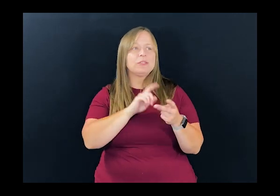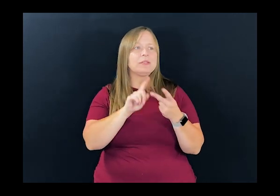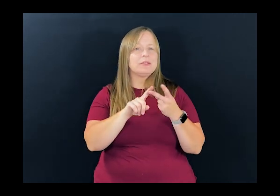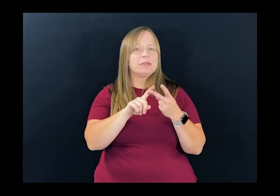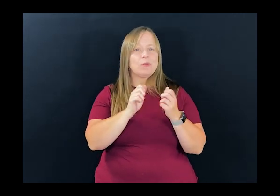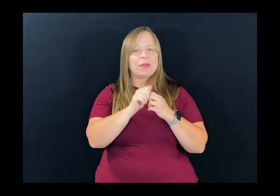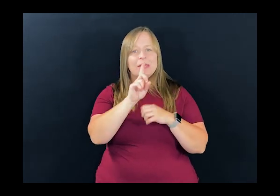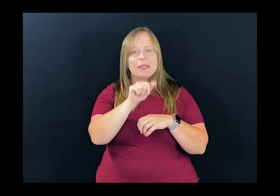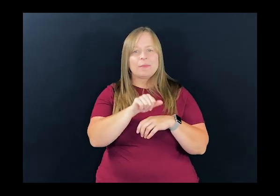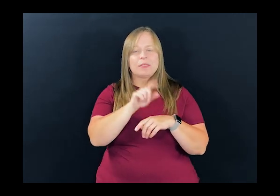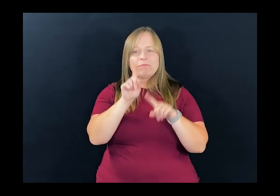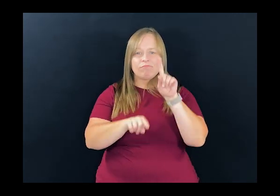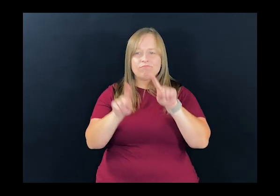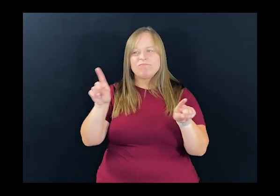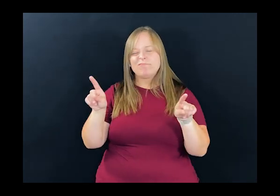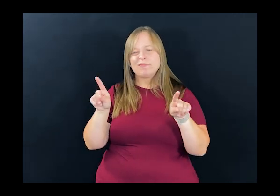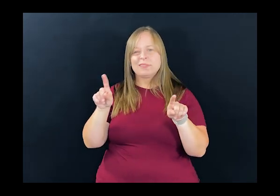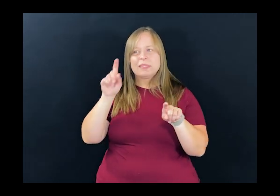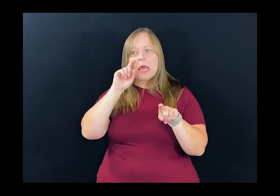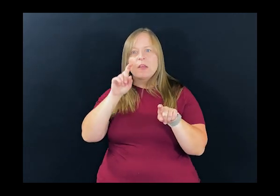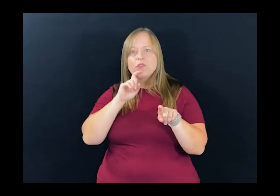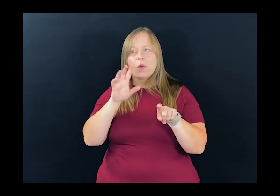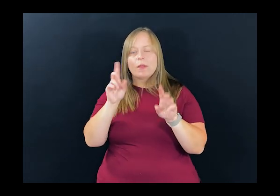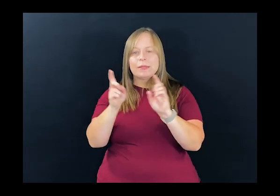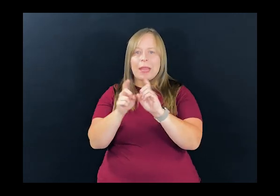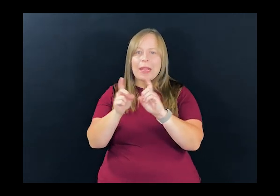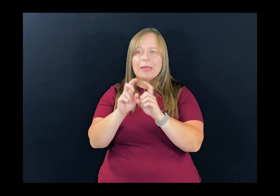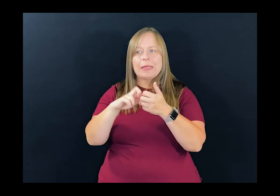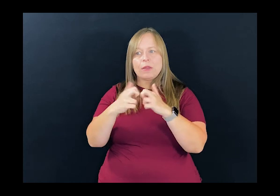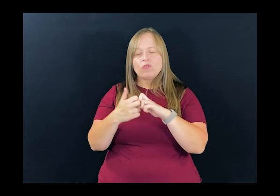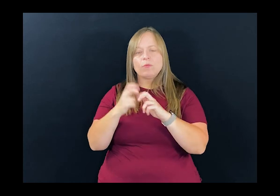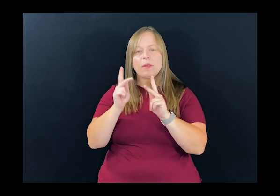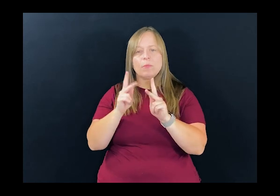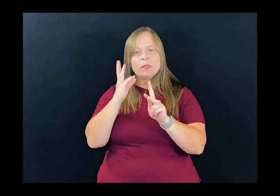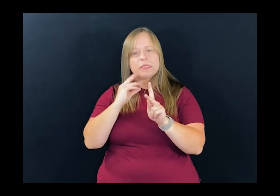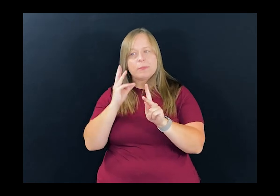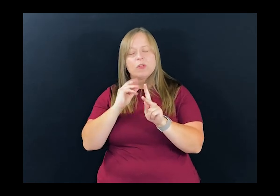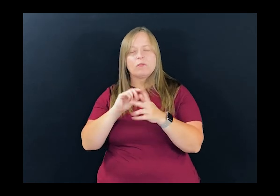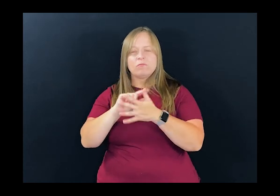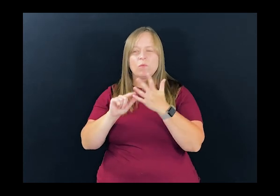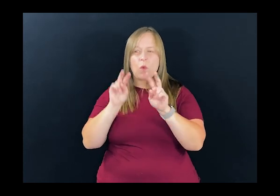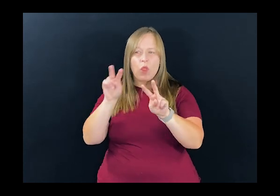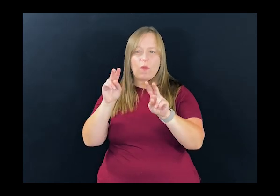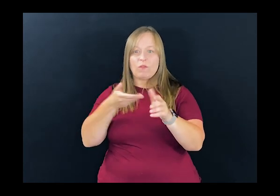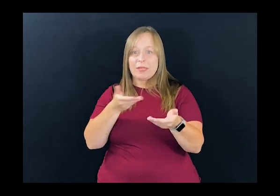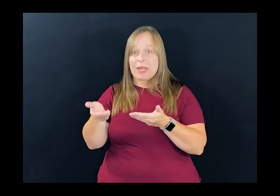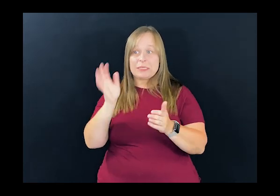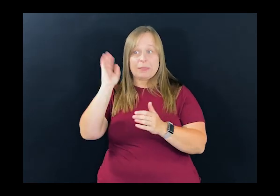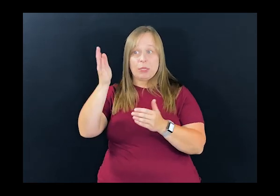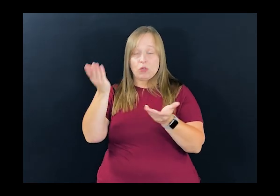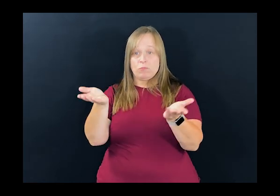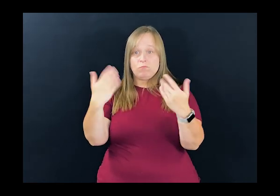with a disability to, you know the sexual and dating issues. We're always looking for guest speakers.